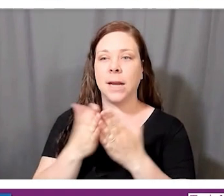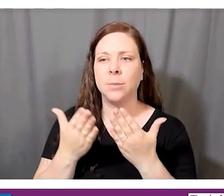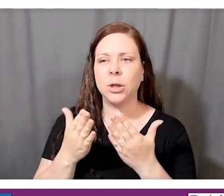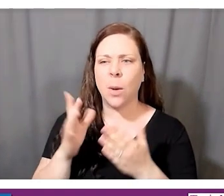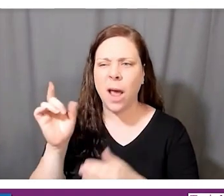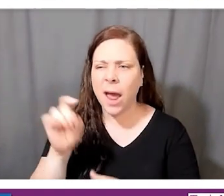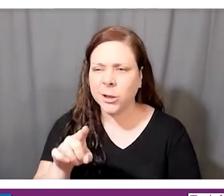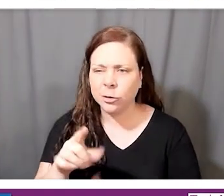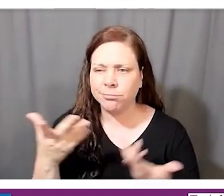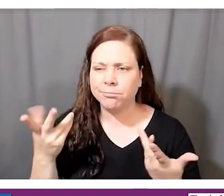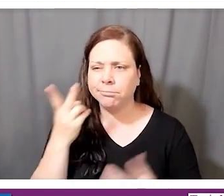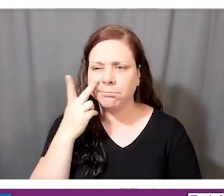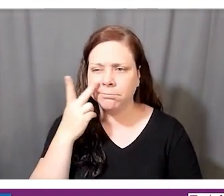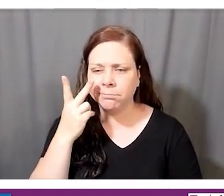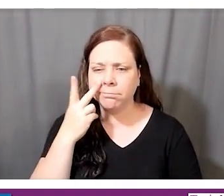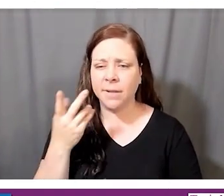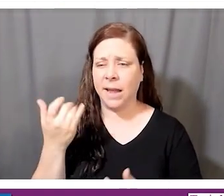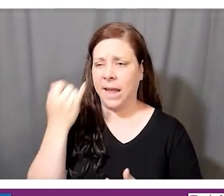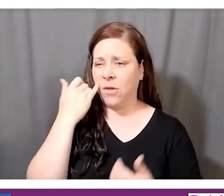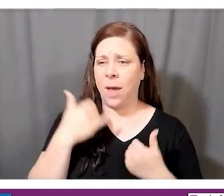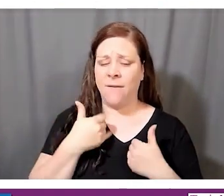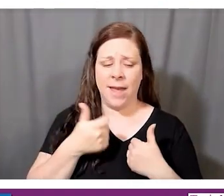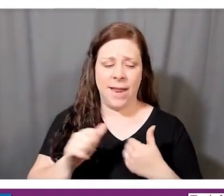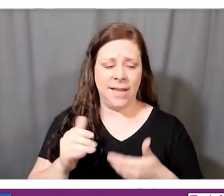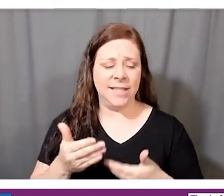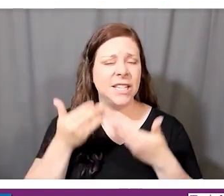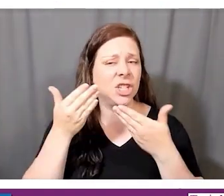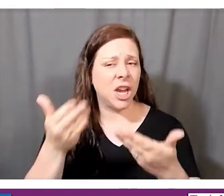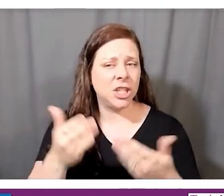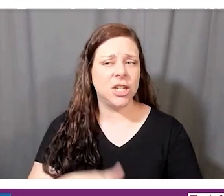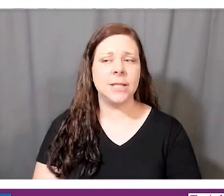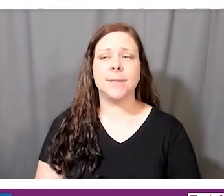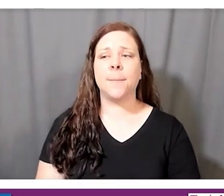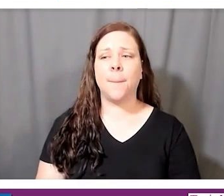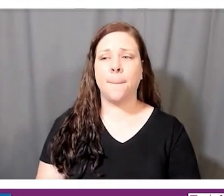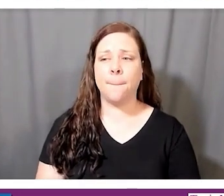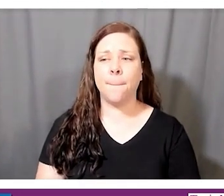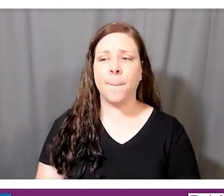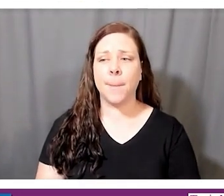see if you have any suggestions. So this person has a situation